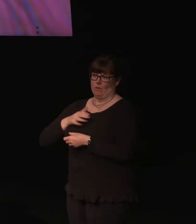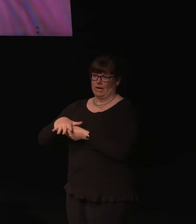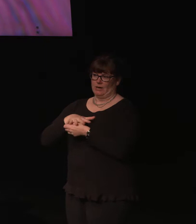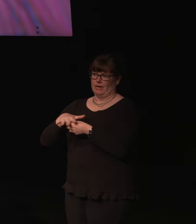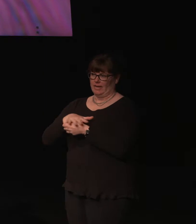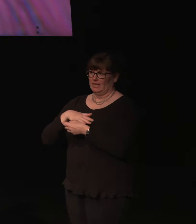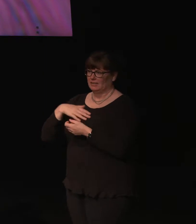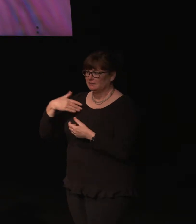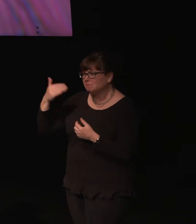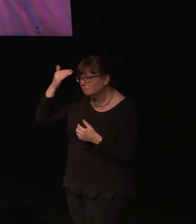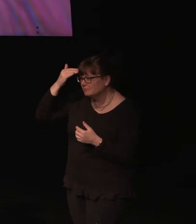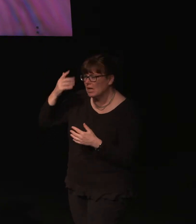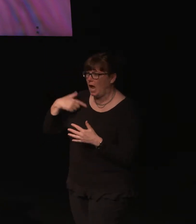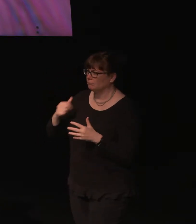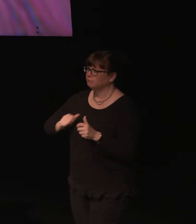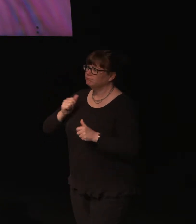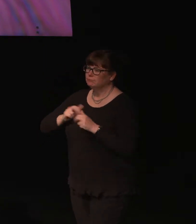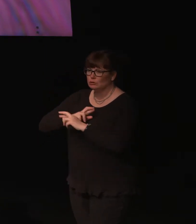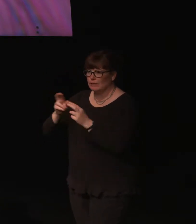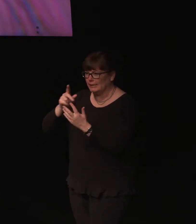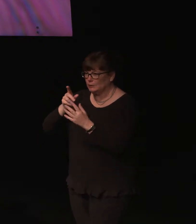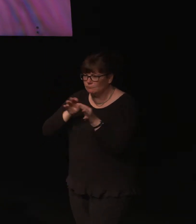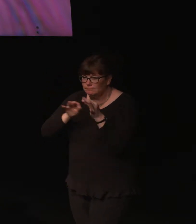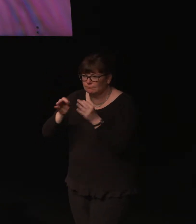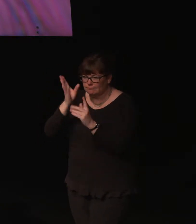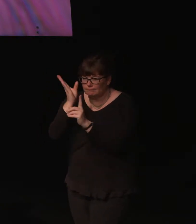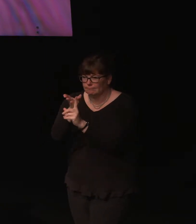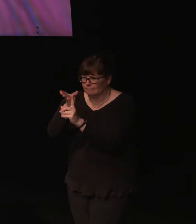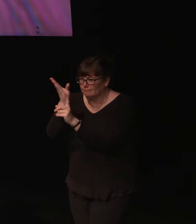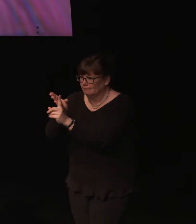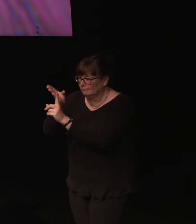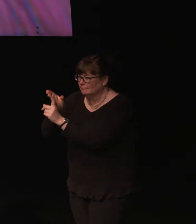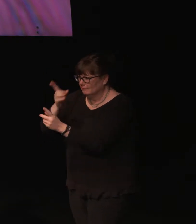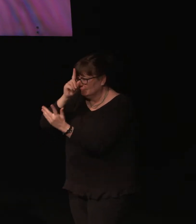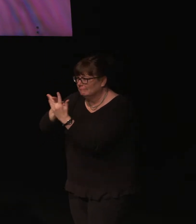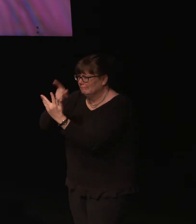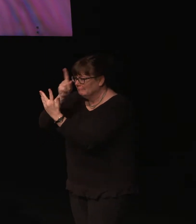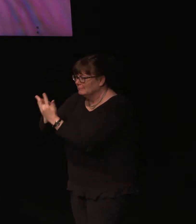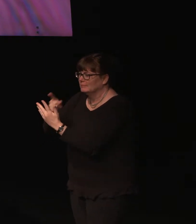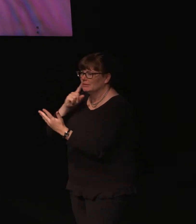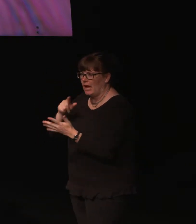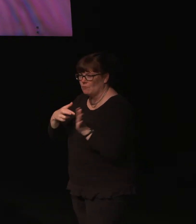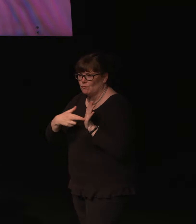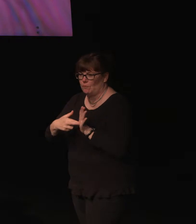And I wanted to step up, I wanted to make sure that I was doing him proud, that I was doing the community justice.